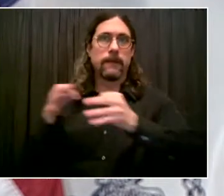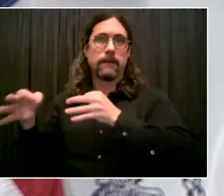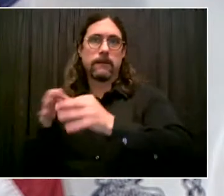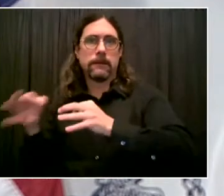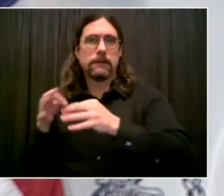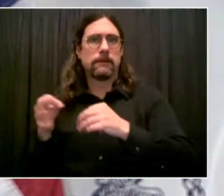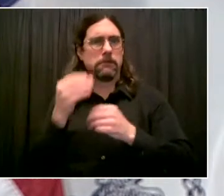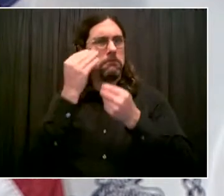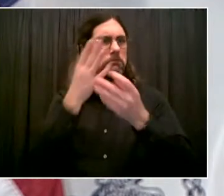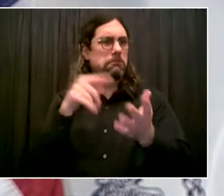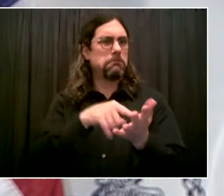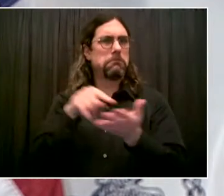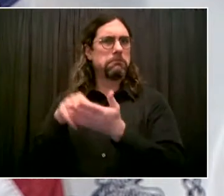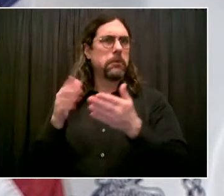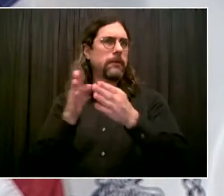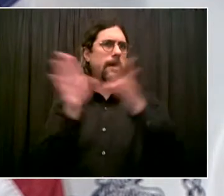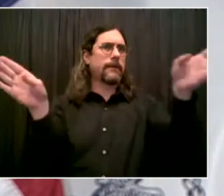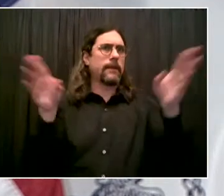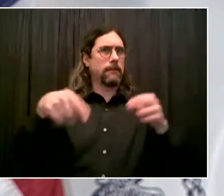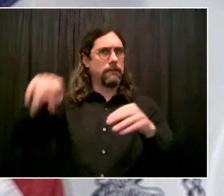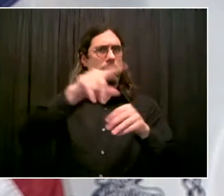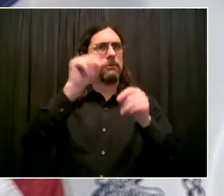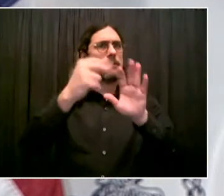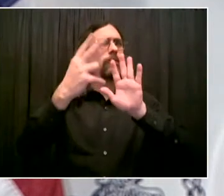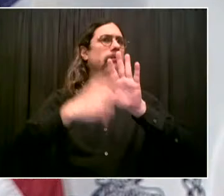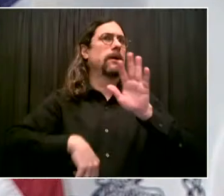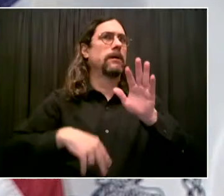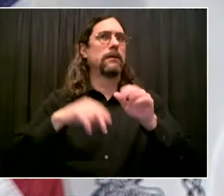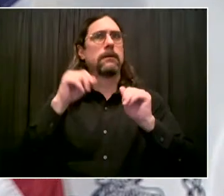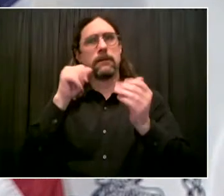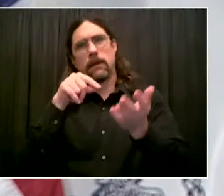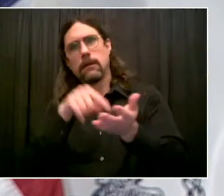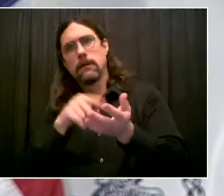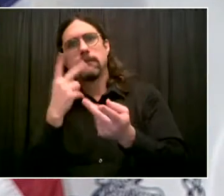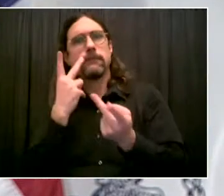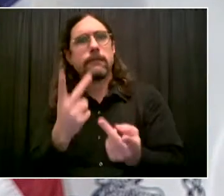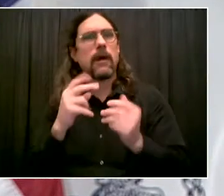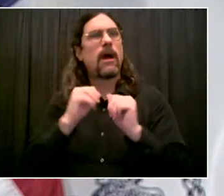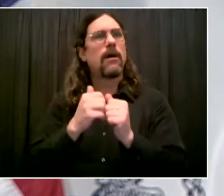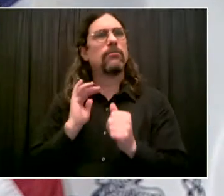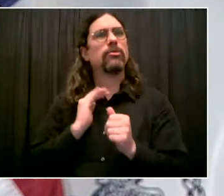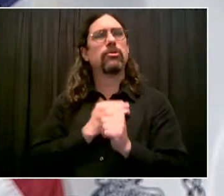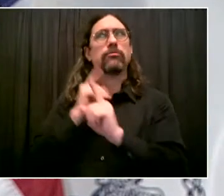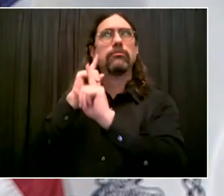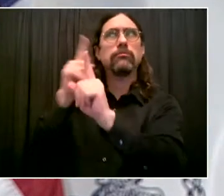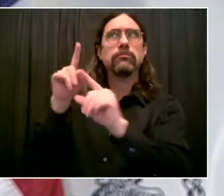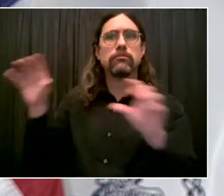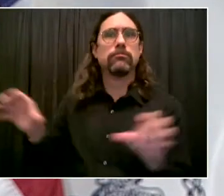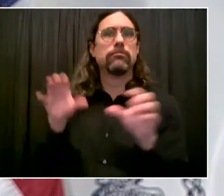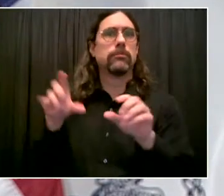IF YOU LOOK AT THE T TWO RROEPRTS AND I URGE EVERYONE WHO IS CONCERNED, READ THEM CAREFULLY, THERE IS AN IMMENSE AMOUNT OF CHANGE A AD NIIT WILL GUIDE US TO